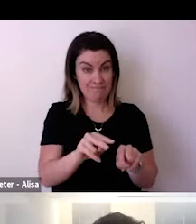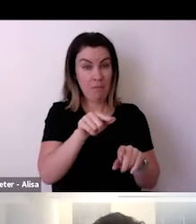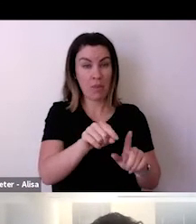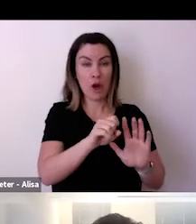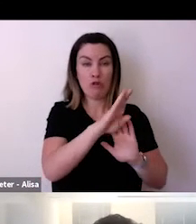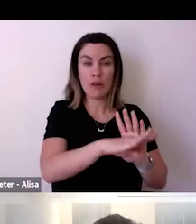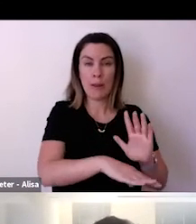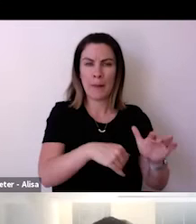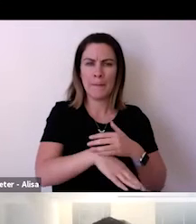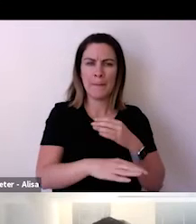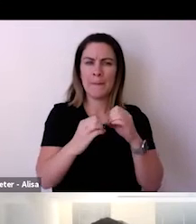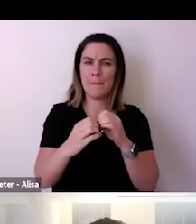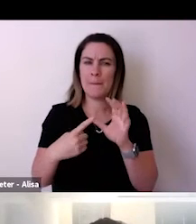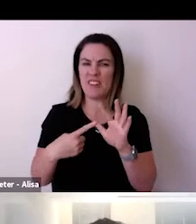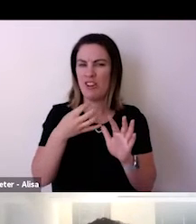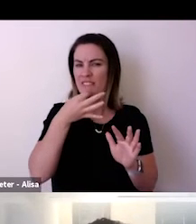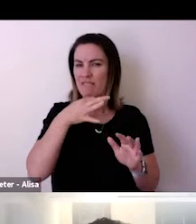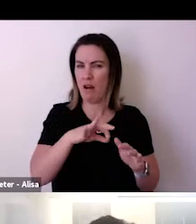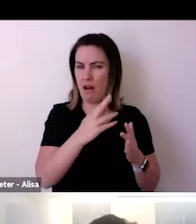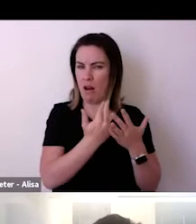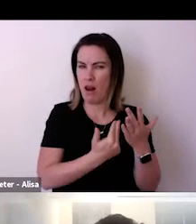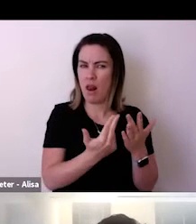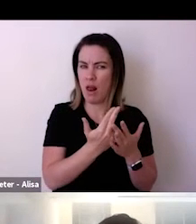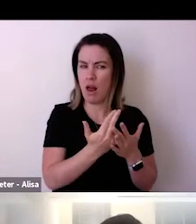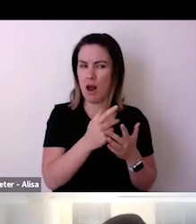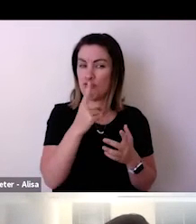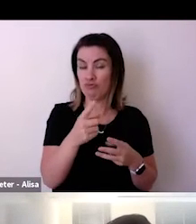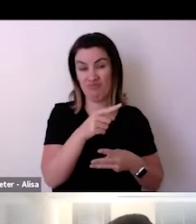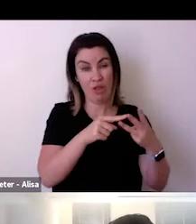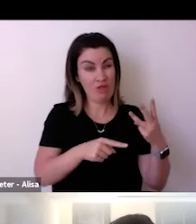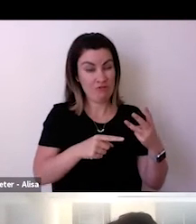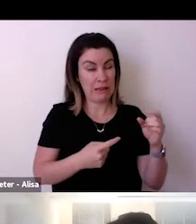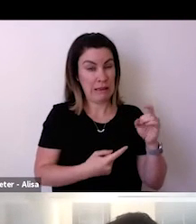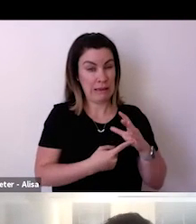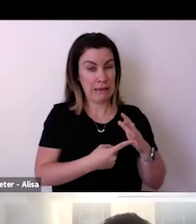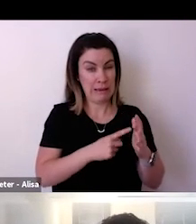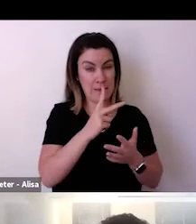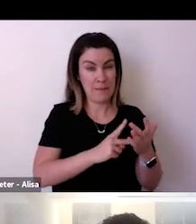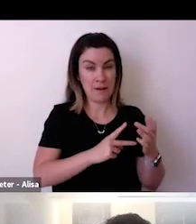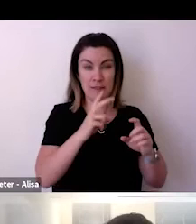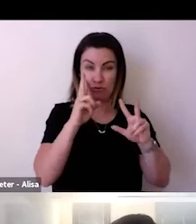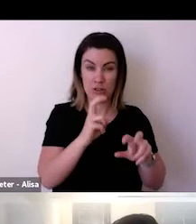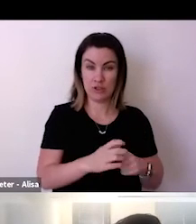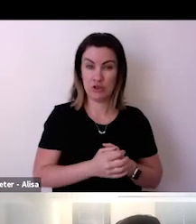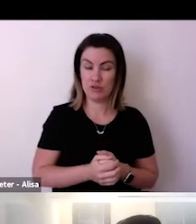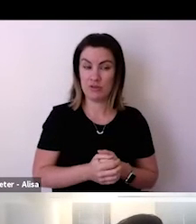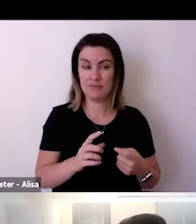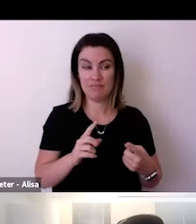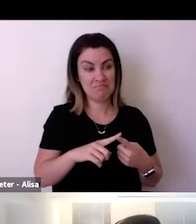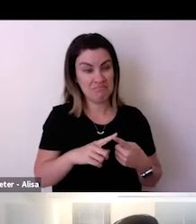really guided by sort of three key pieces of research. The first was research conducted by scholars like Stuart Cunningham, which